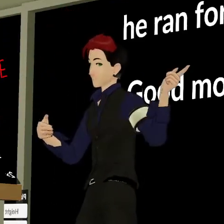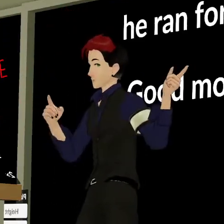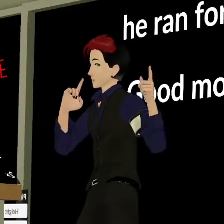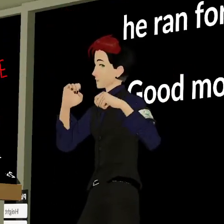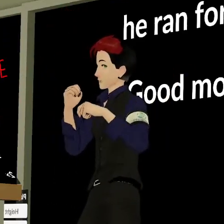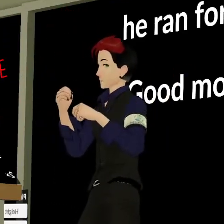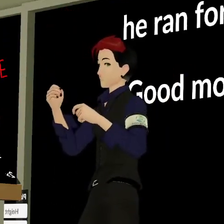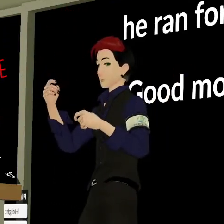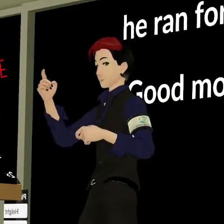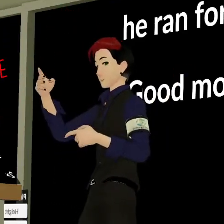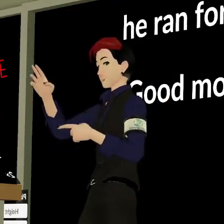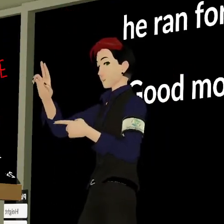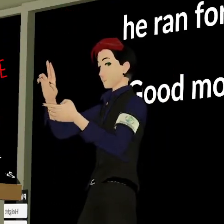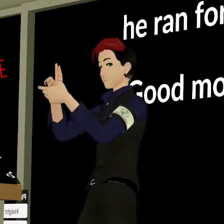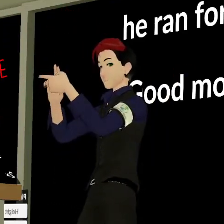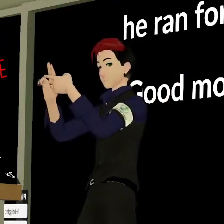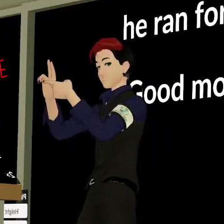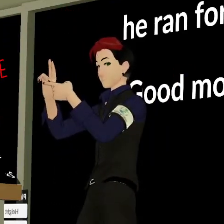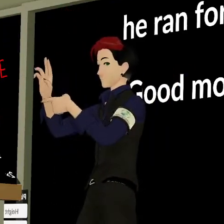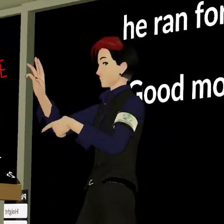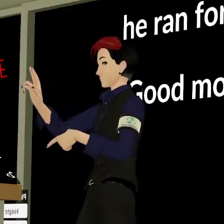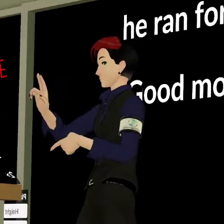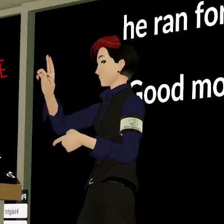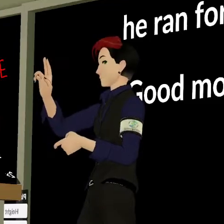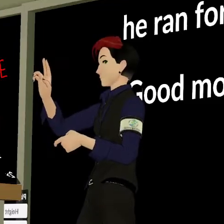so the actual sign for